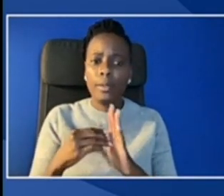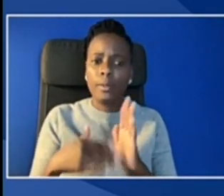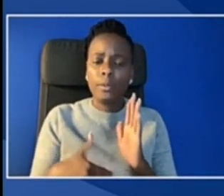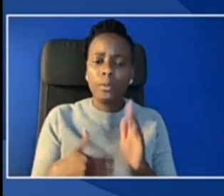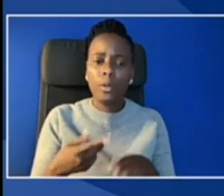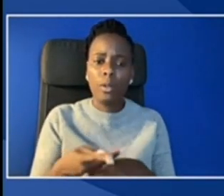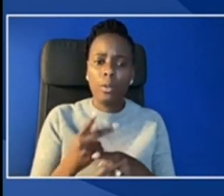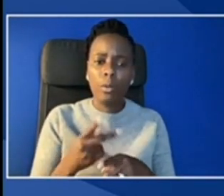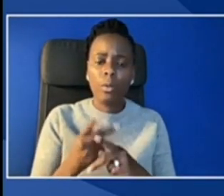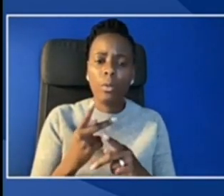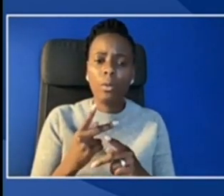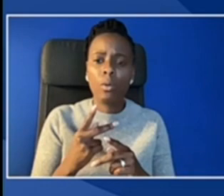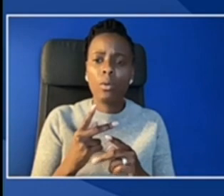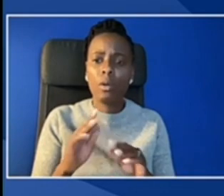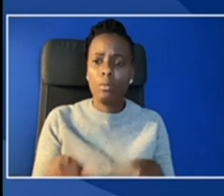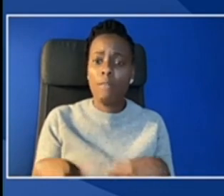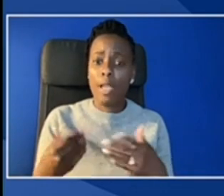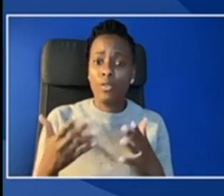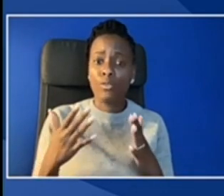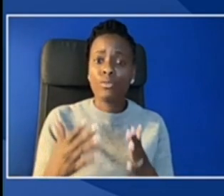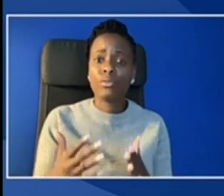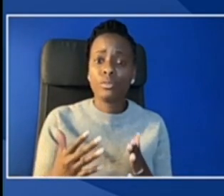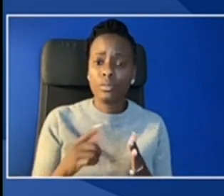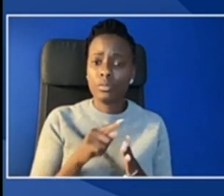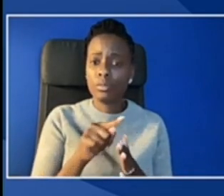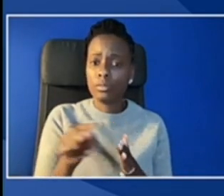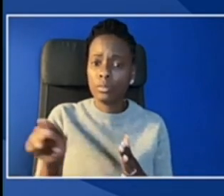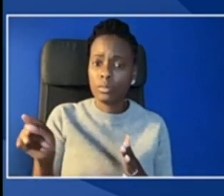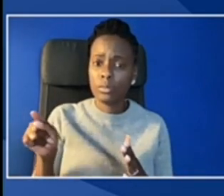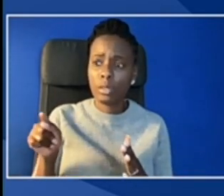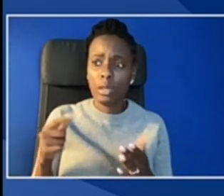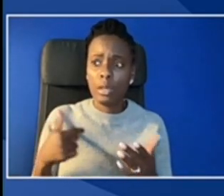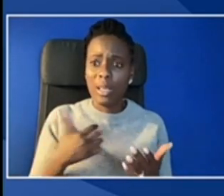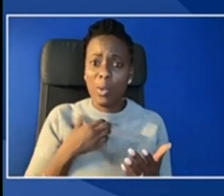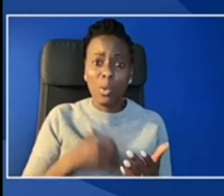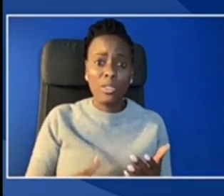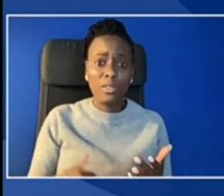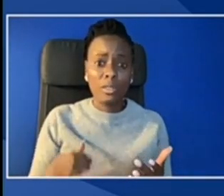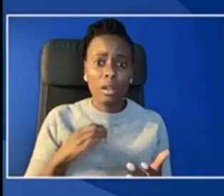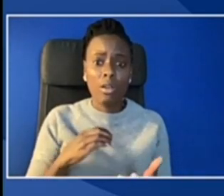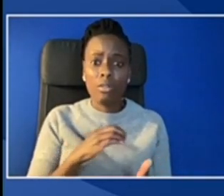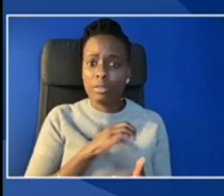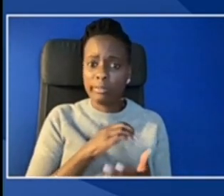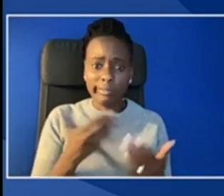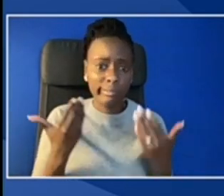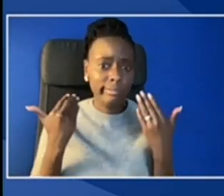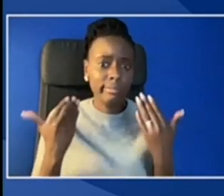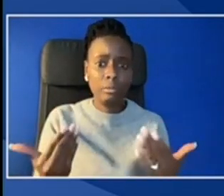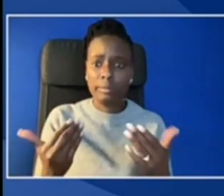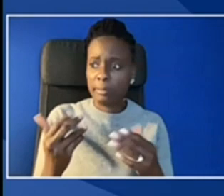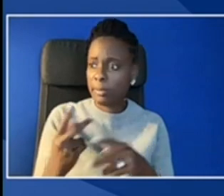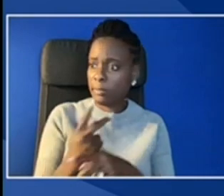providers and everything. I just wish Congress would just, you know, get it together, you know, cut the